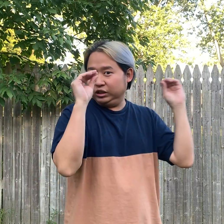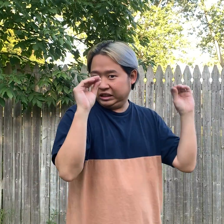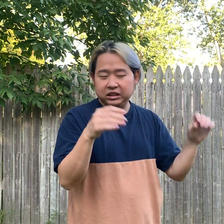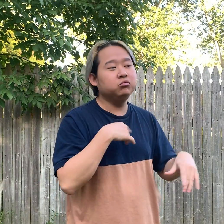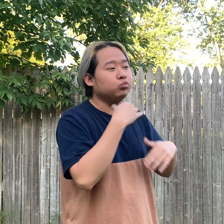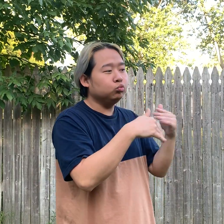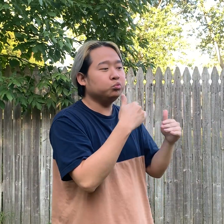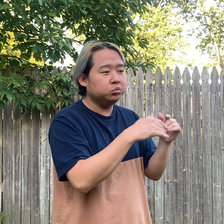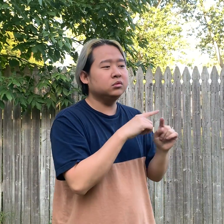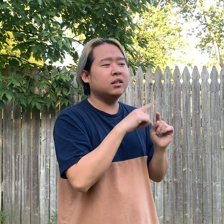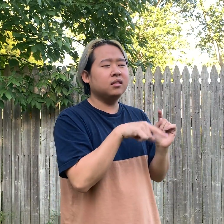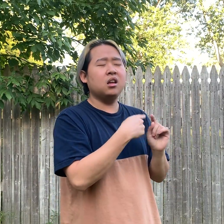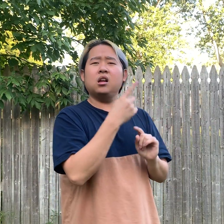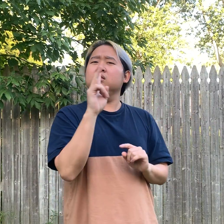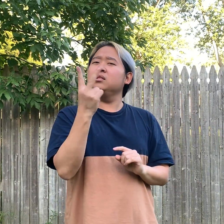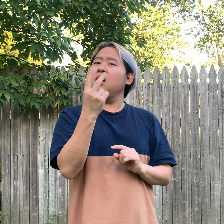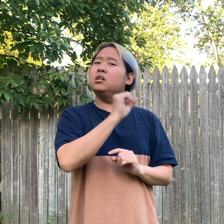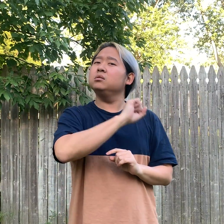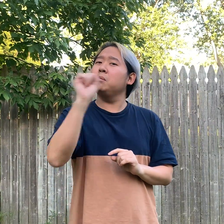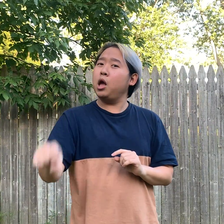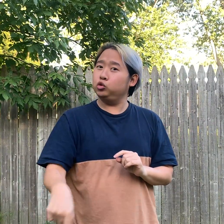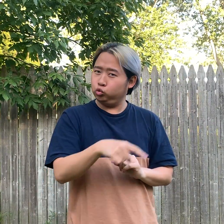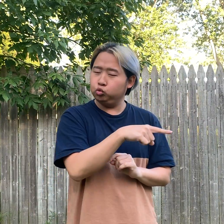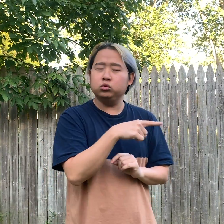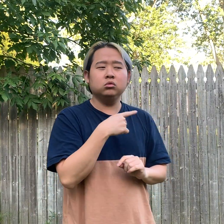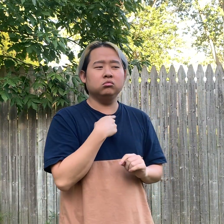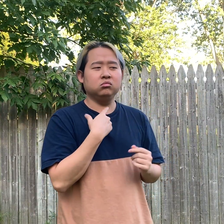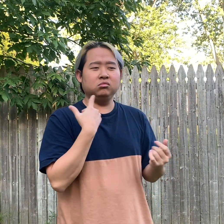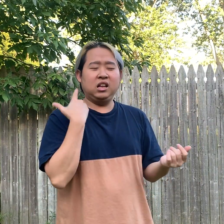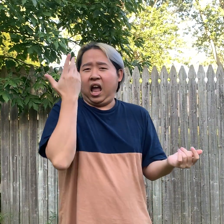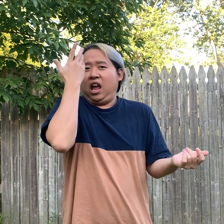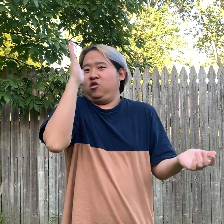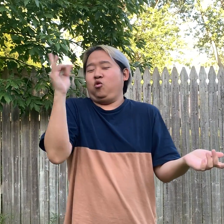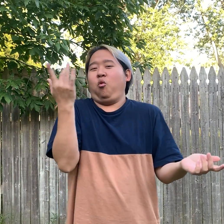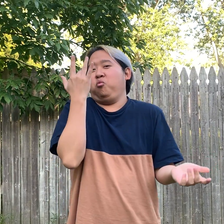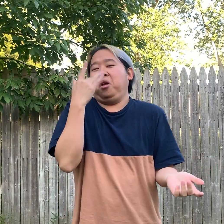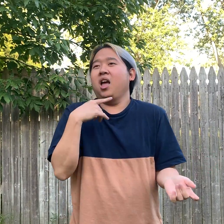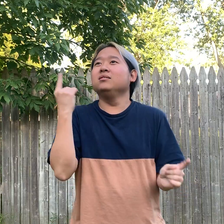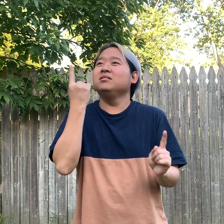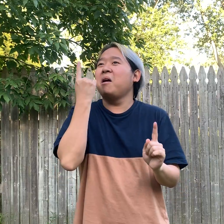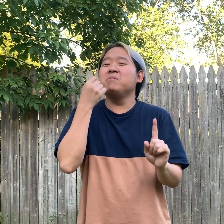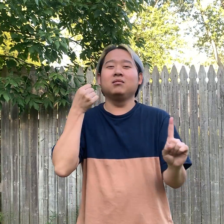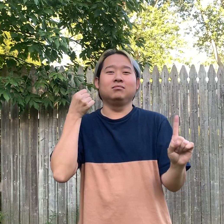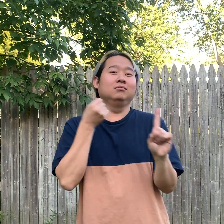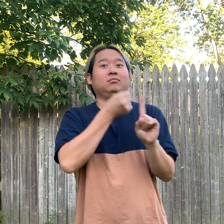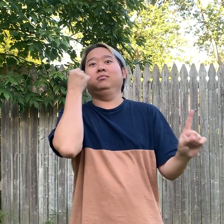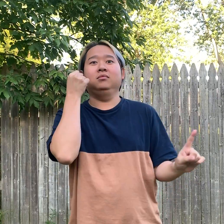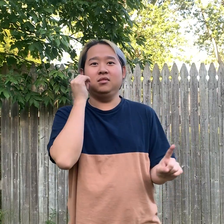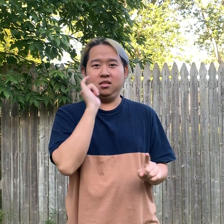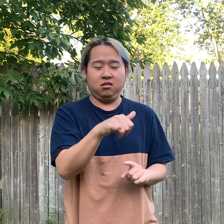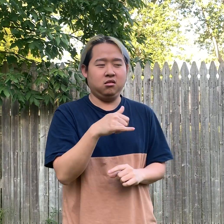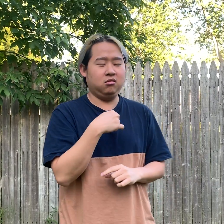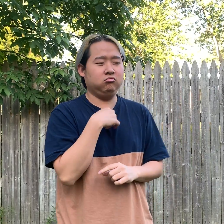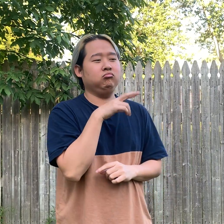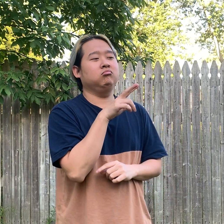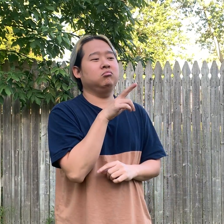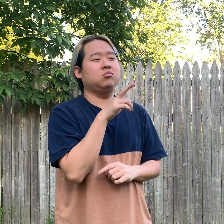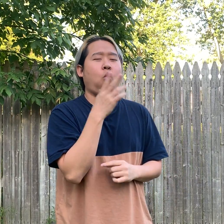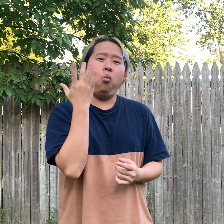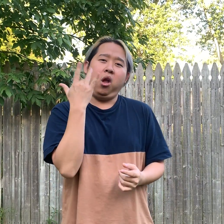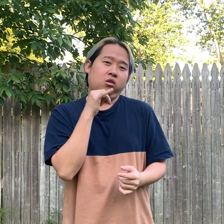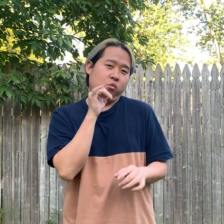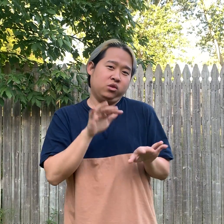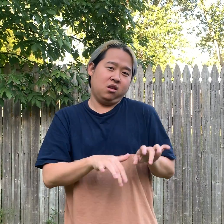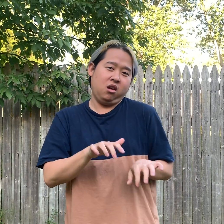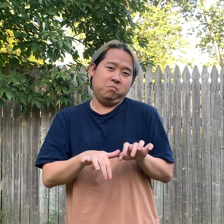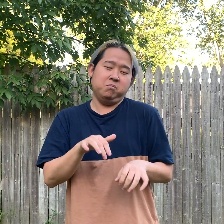However, at some point during the second semester, and I am not sure why,